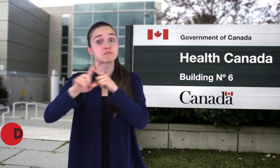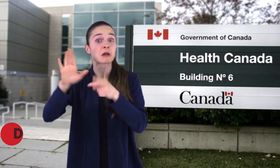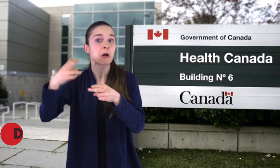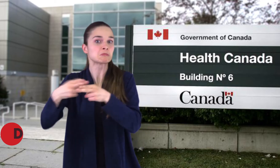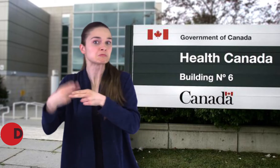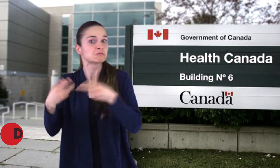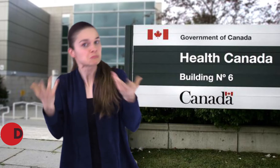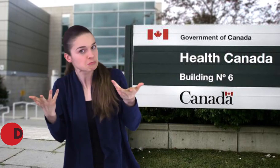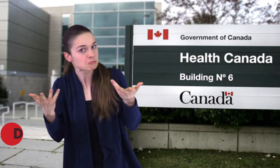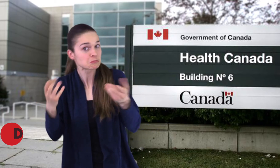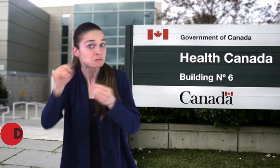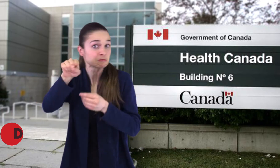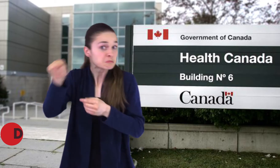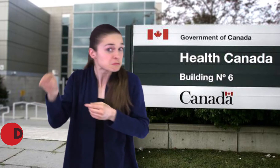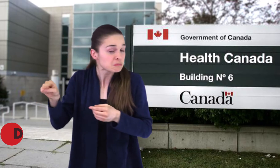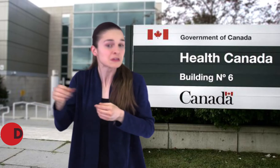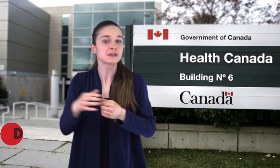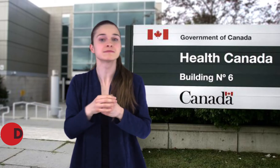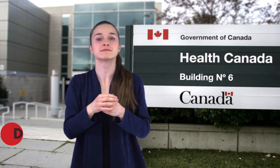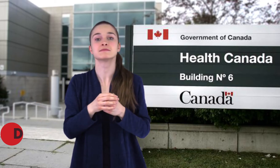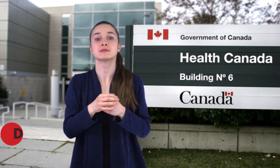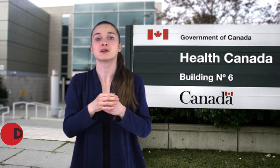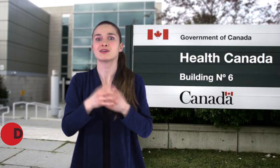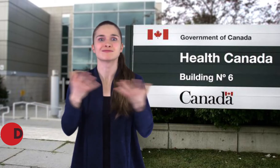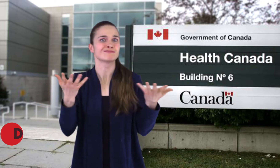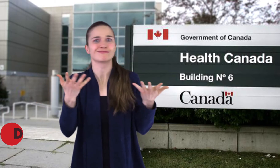Some vaccines may be known by another name.